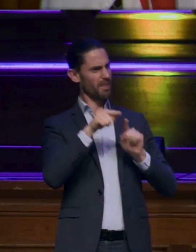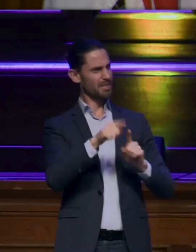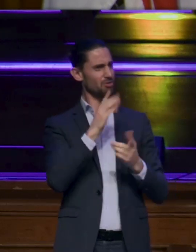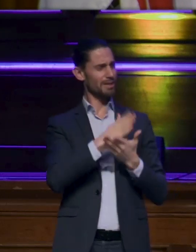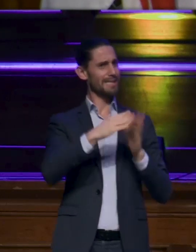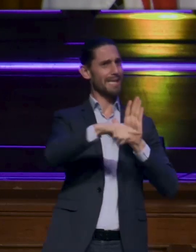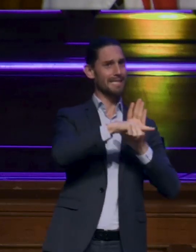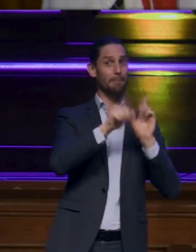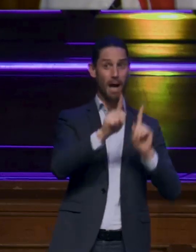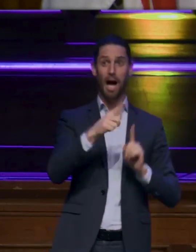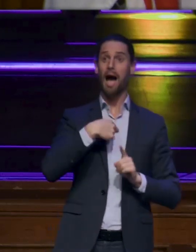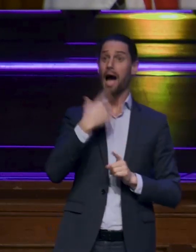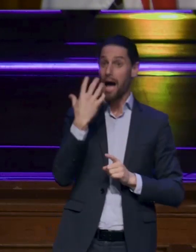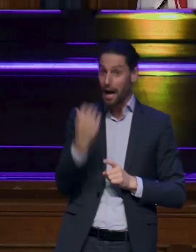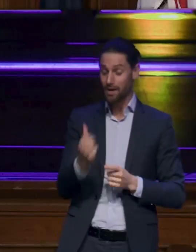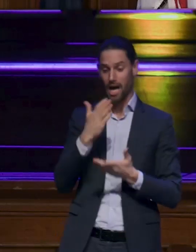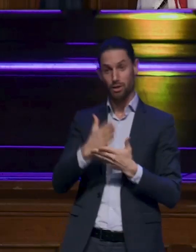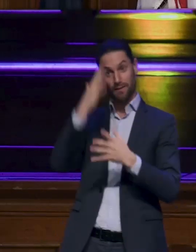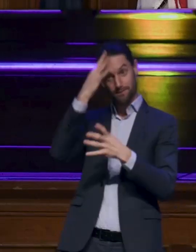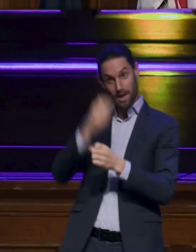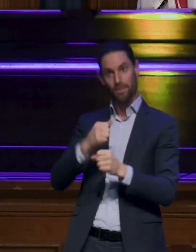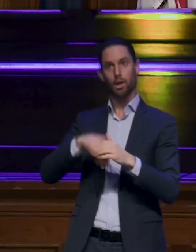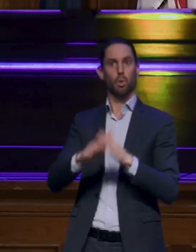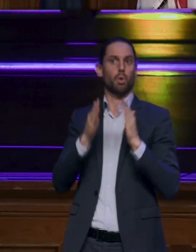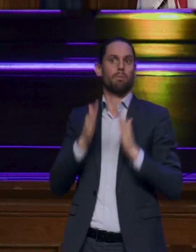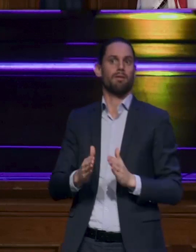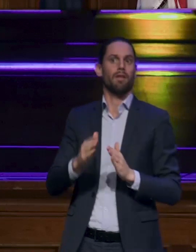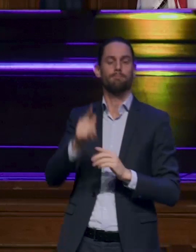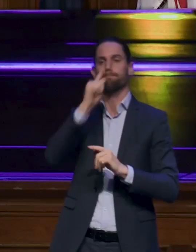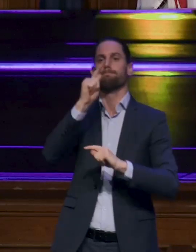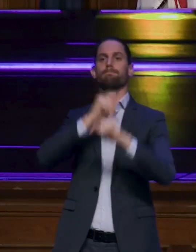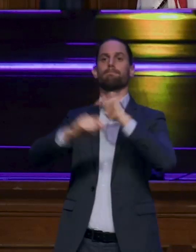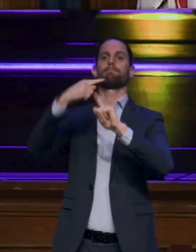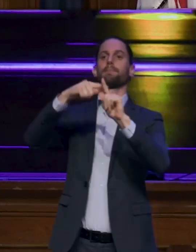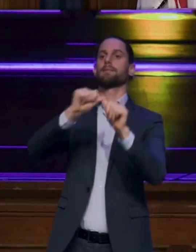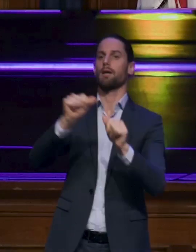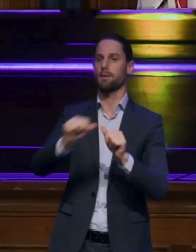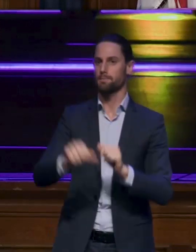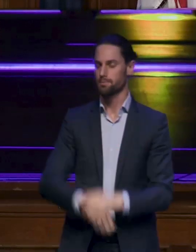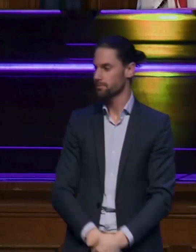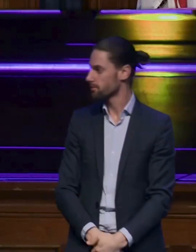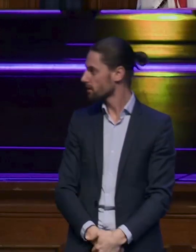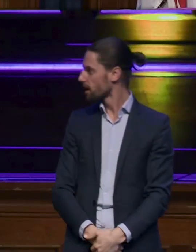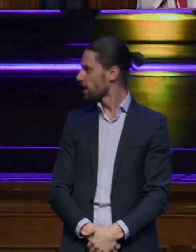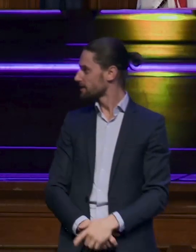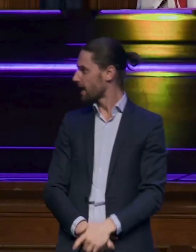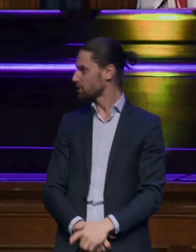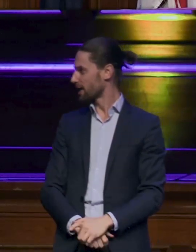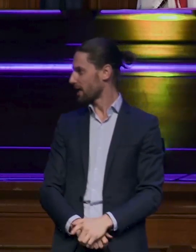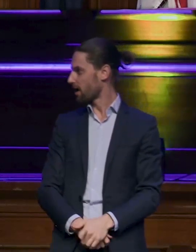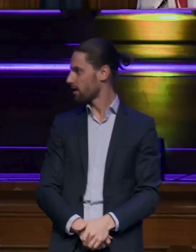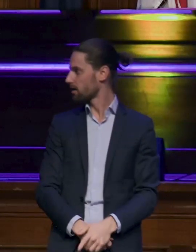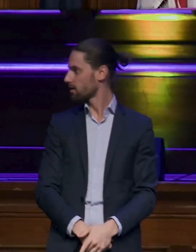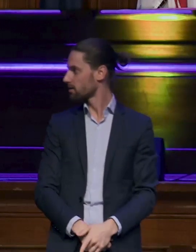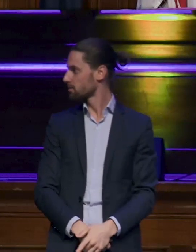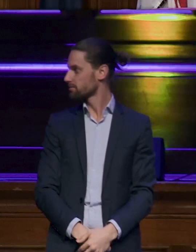deep faith in humanity a deep faith I want to ask you something more about